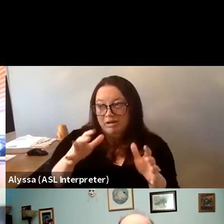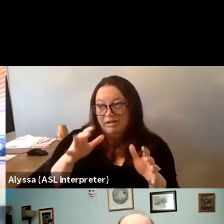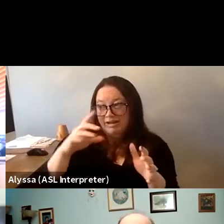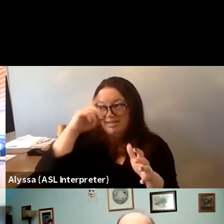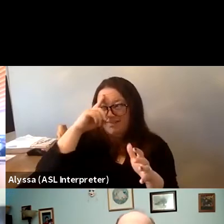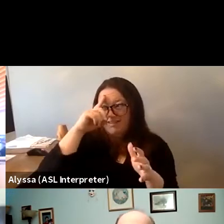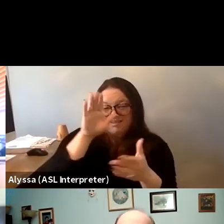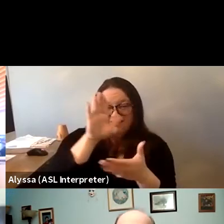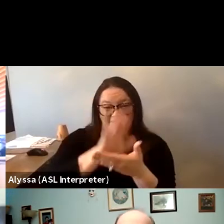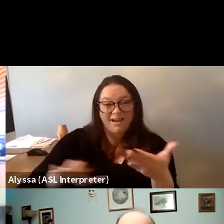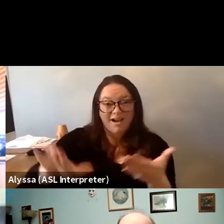the time that happened.